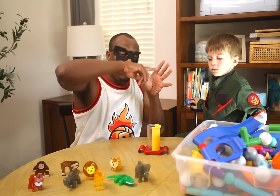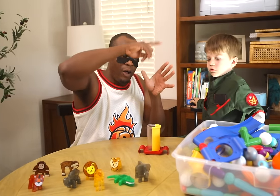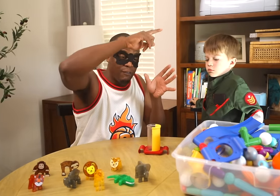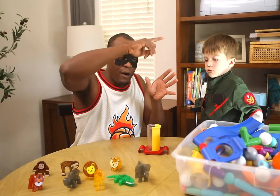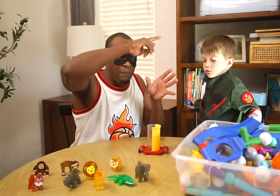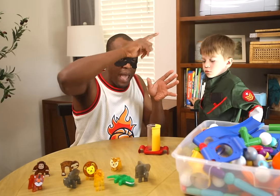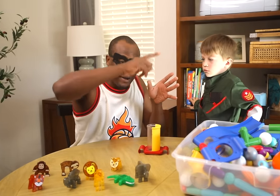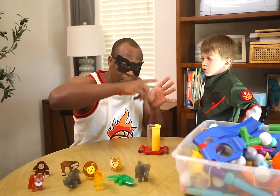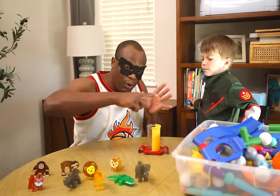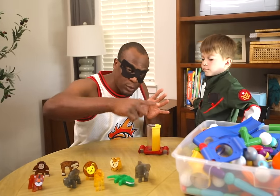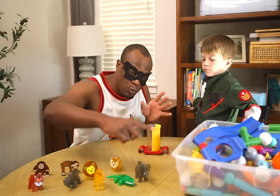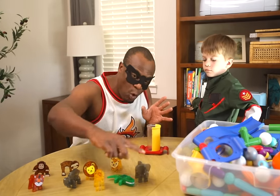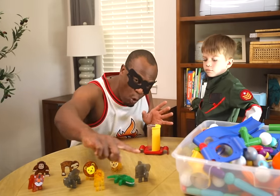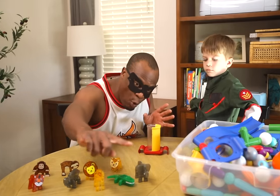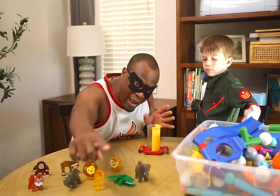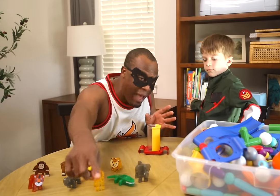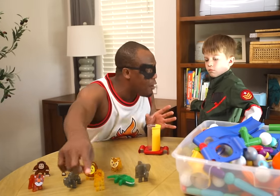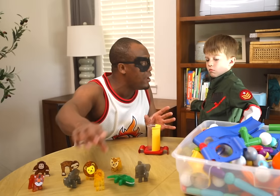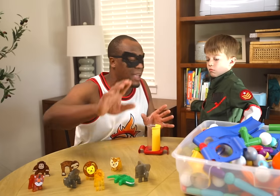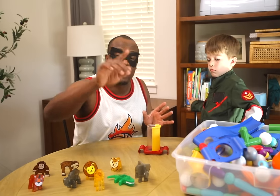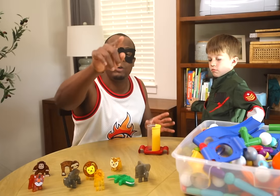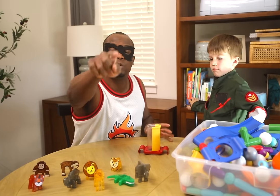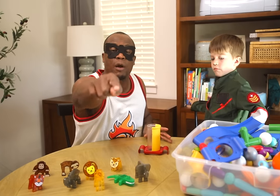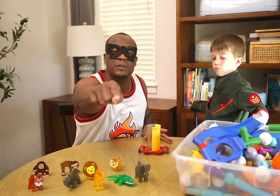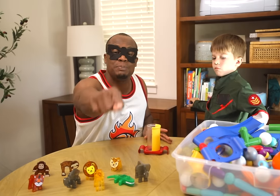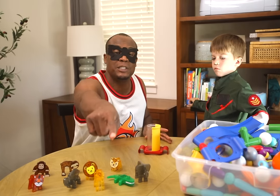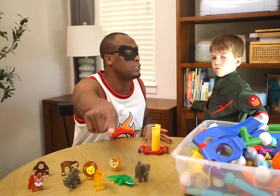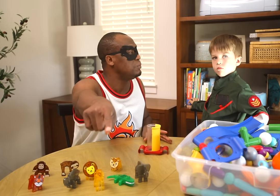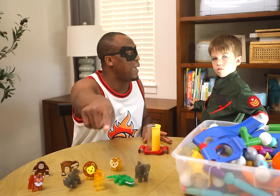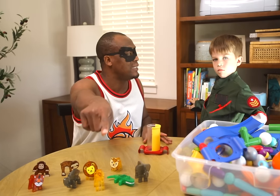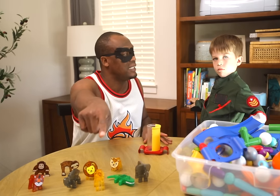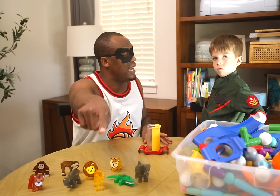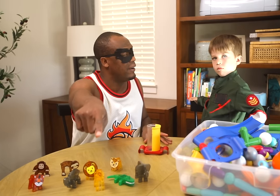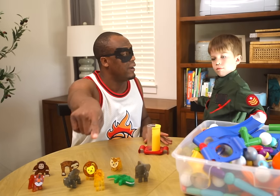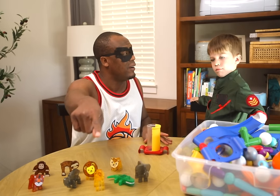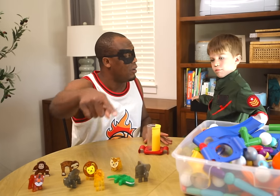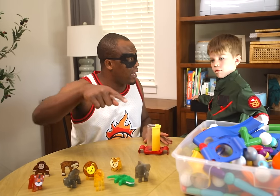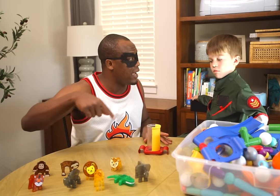all of our magnet balls roll down and go into our special basket down there. Okay?